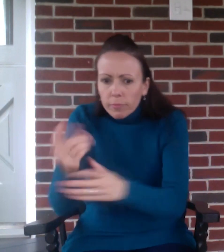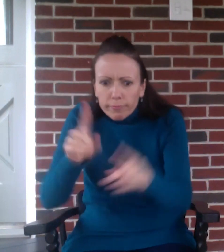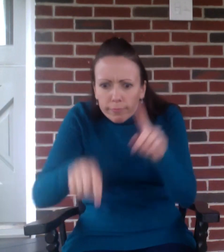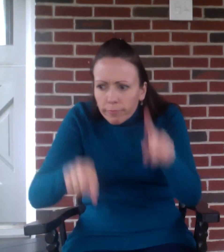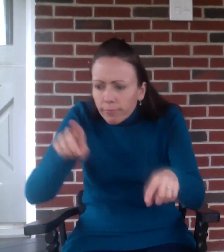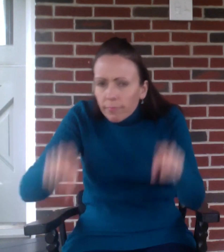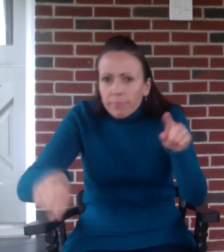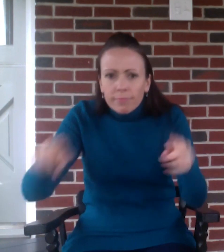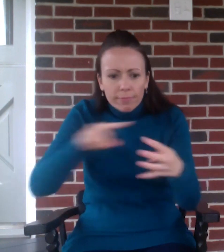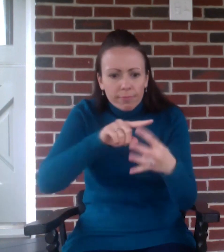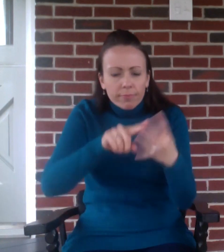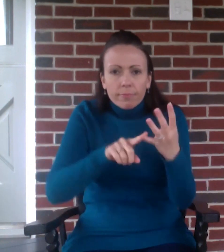tree frogs,